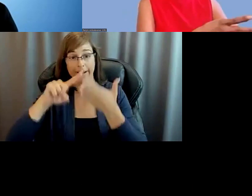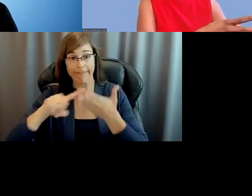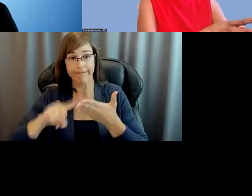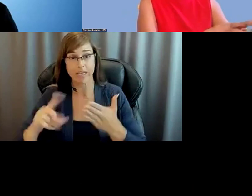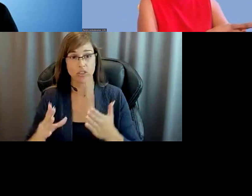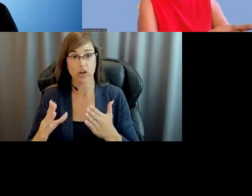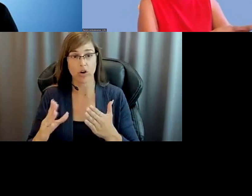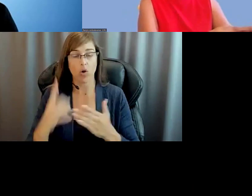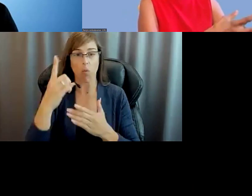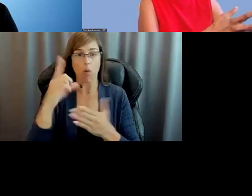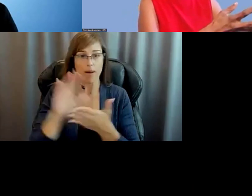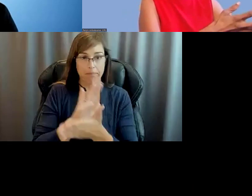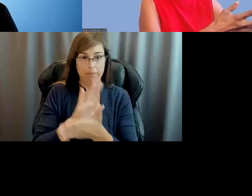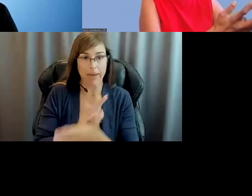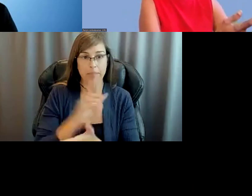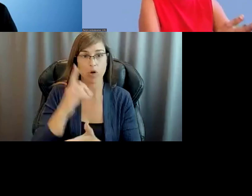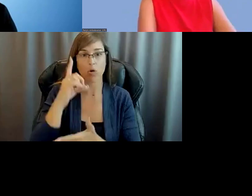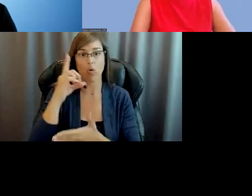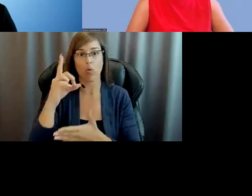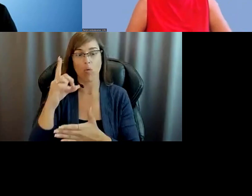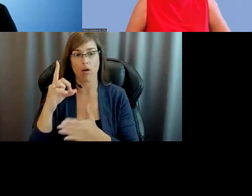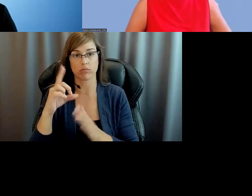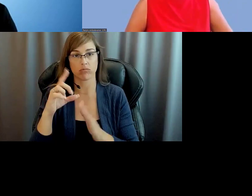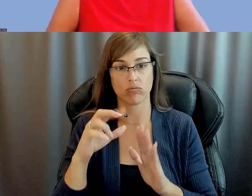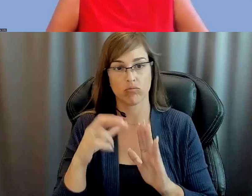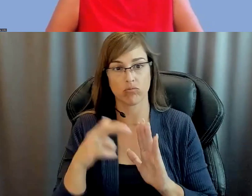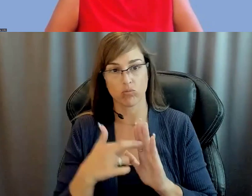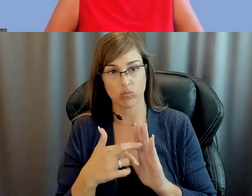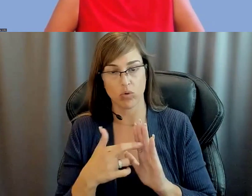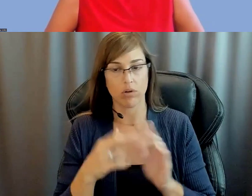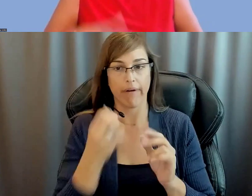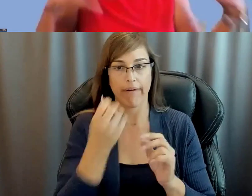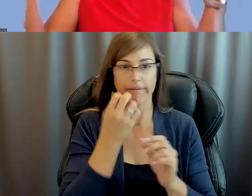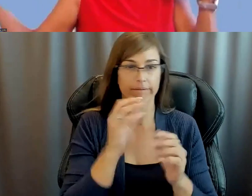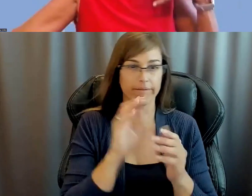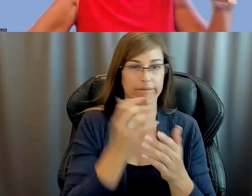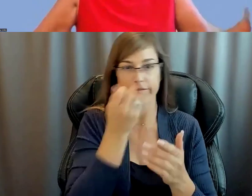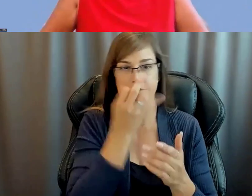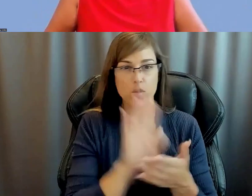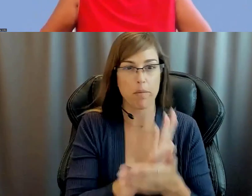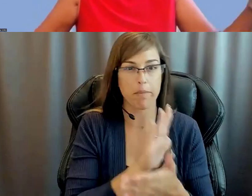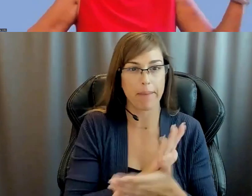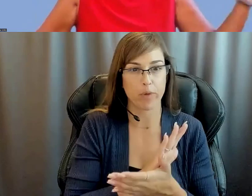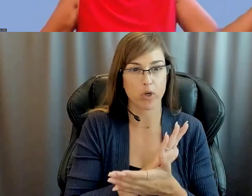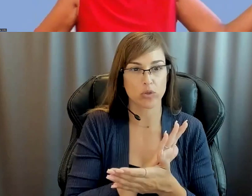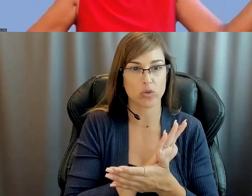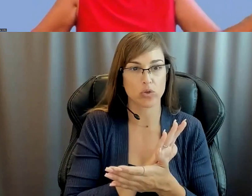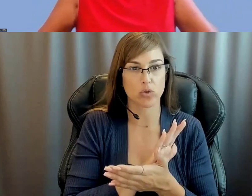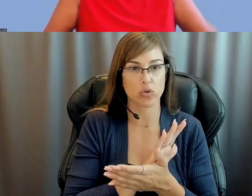one figure or a few figures or a few papers was of a long-term, like 10 years,